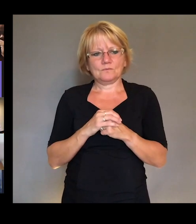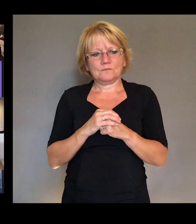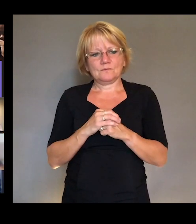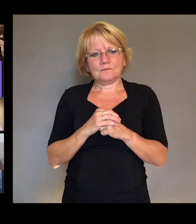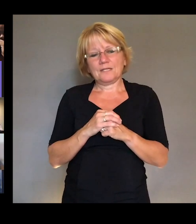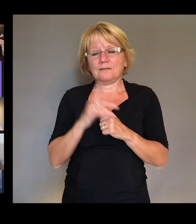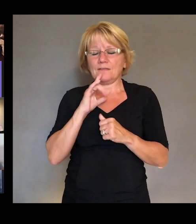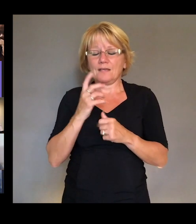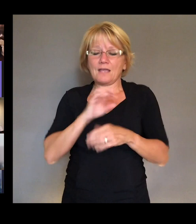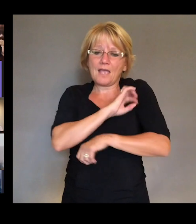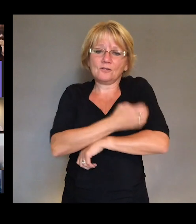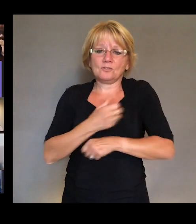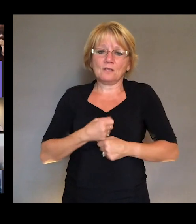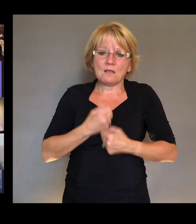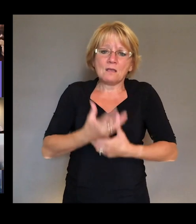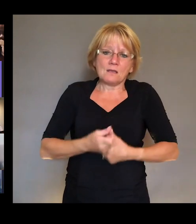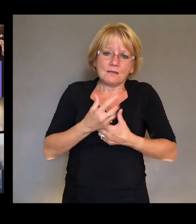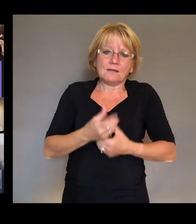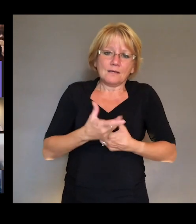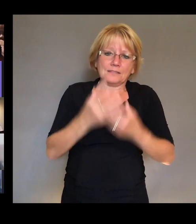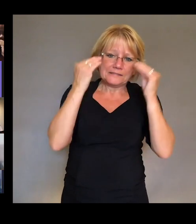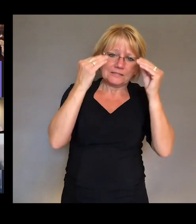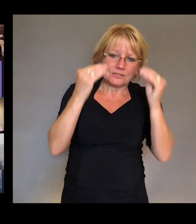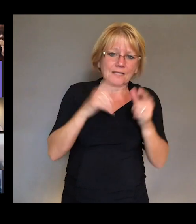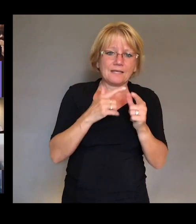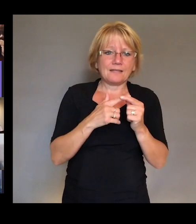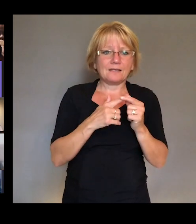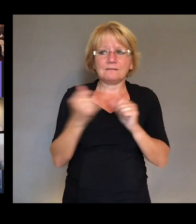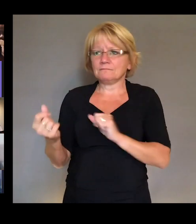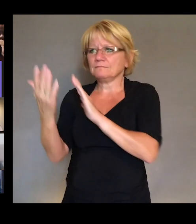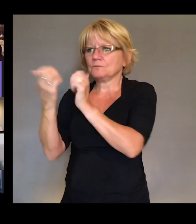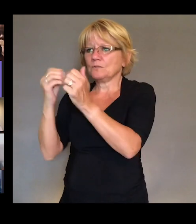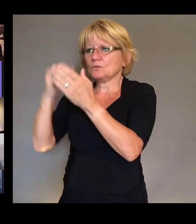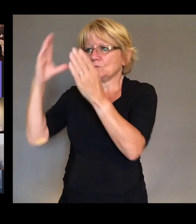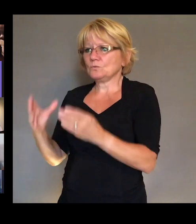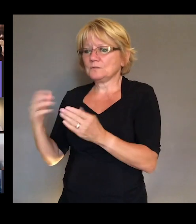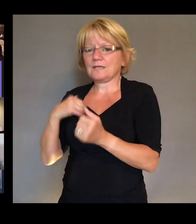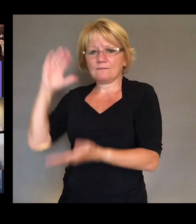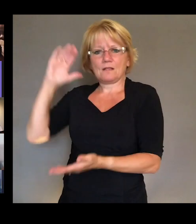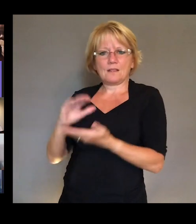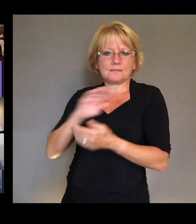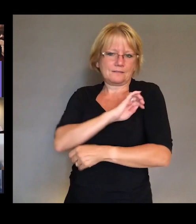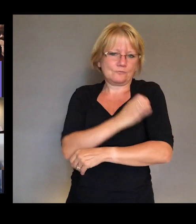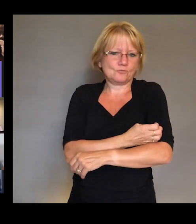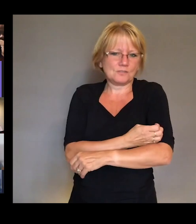our colleagues will have left for their students. No, absolutely. And Dr. Charlotte Butts from TA in public schools,